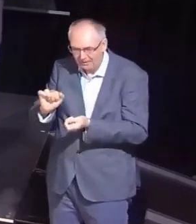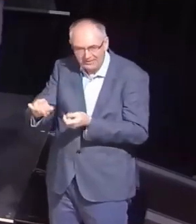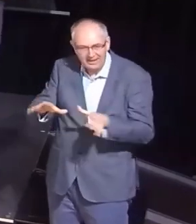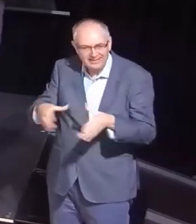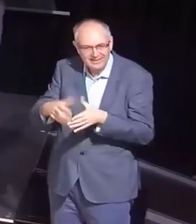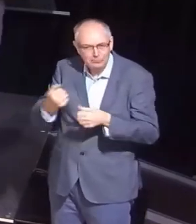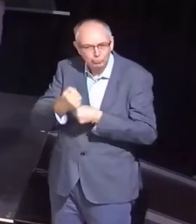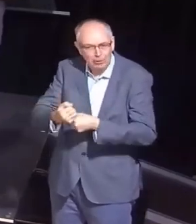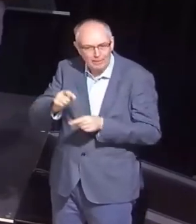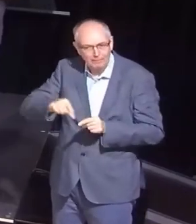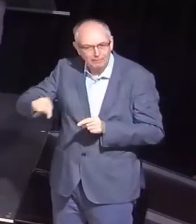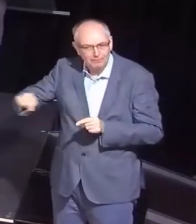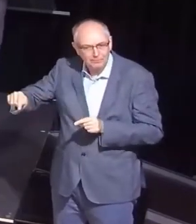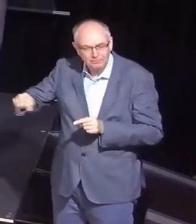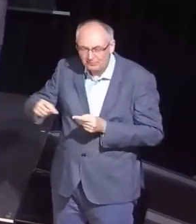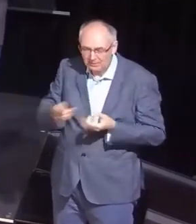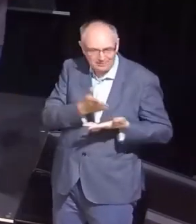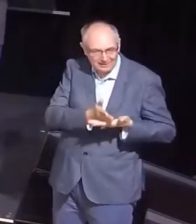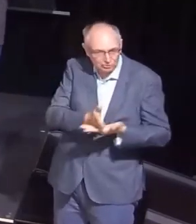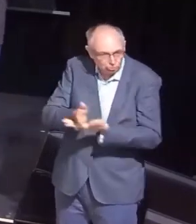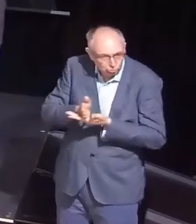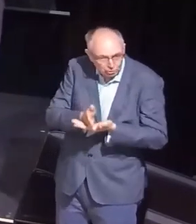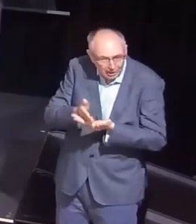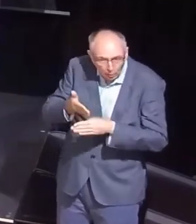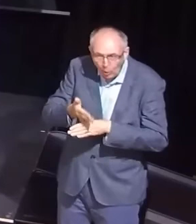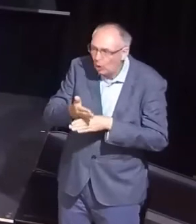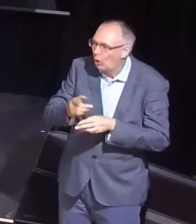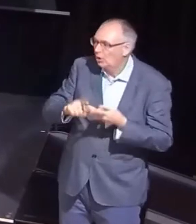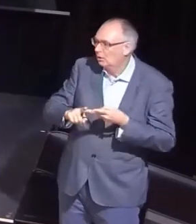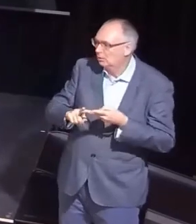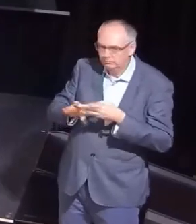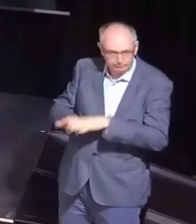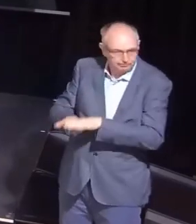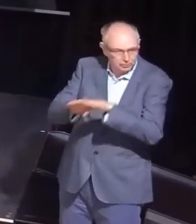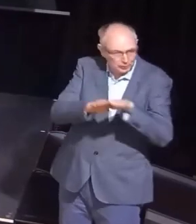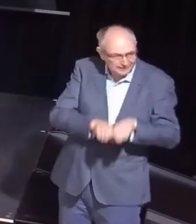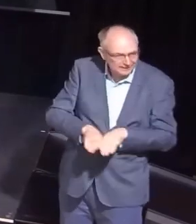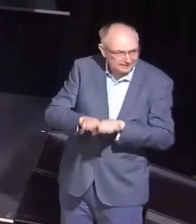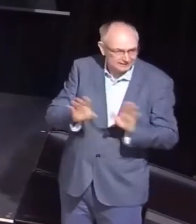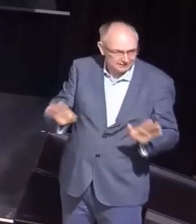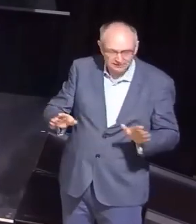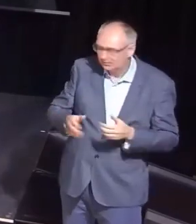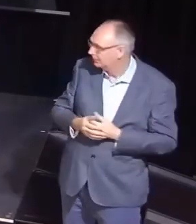This helps share the burden and maintain consistency across the different teams that have champs.